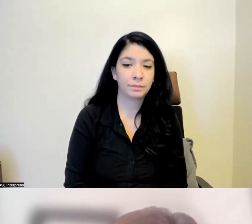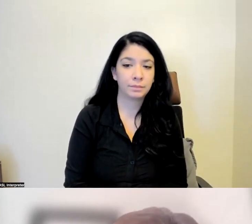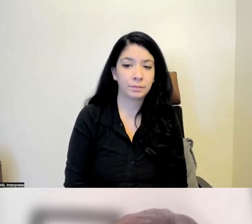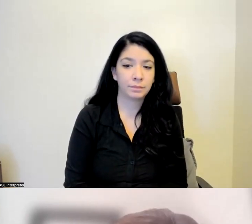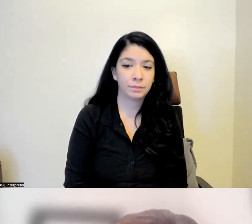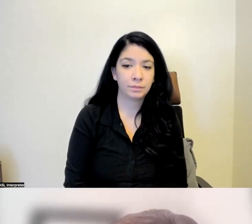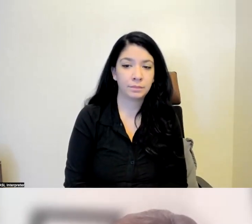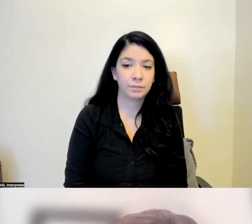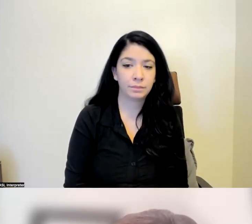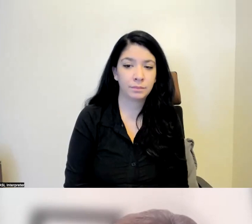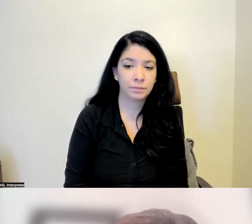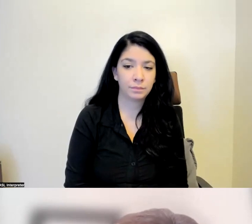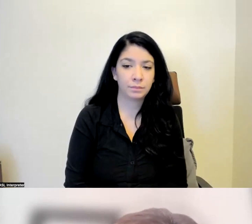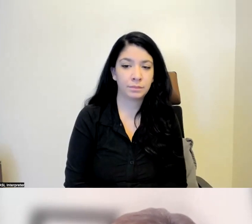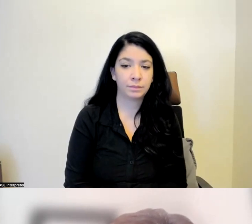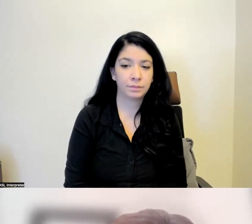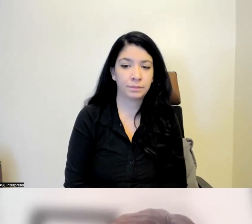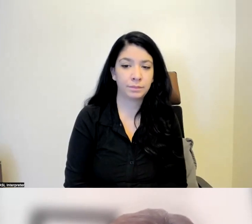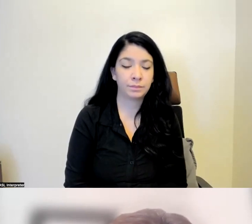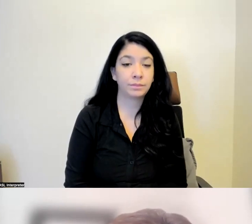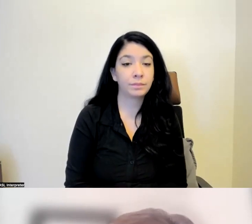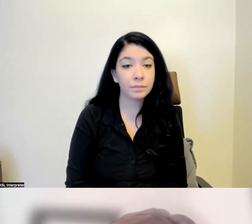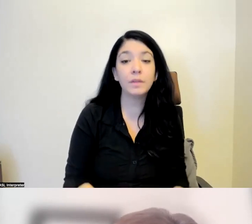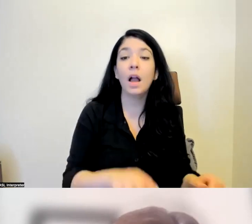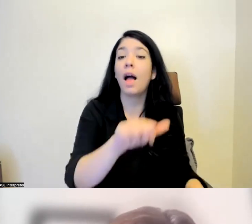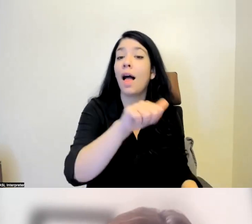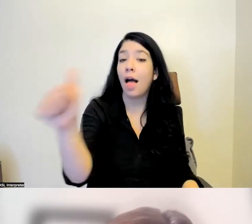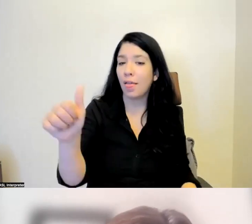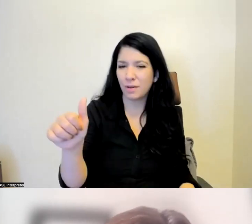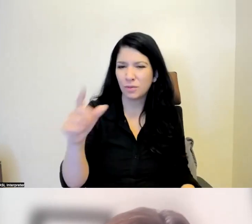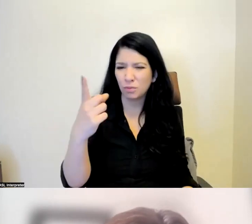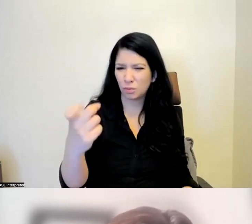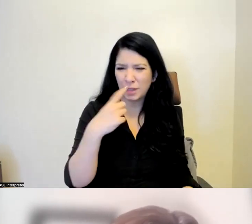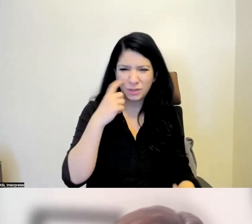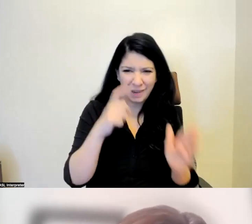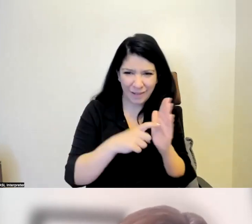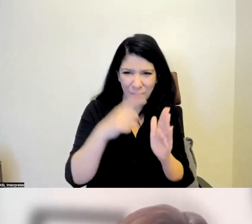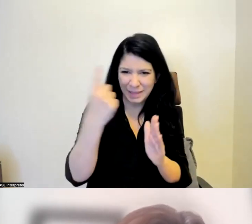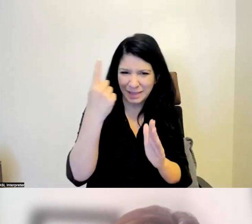Another kind of question I saw in the Q & A and I wanted to bring up to address